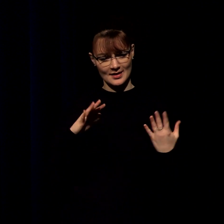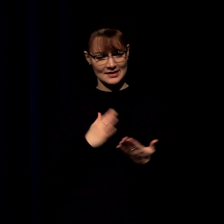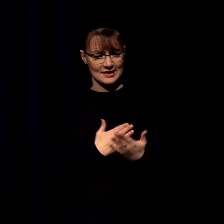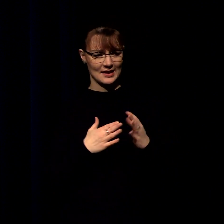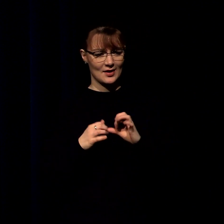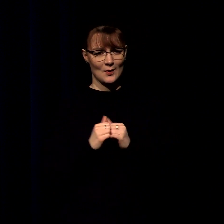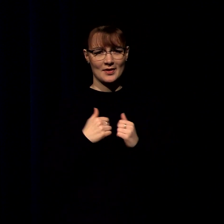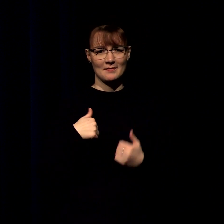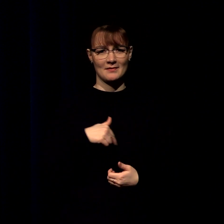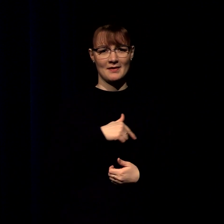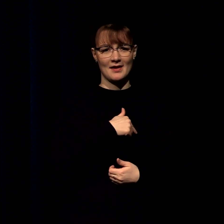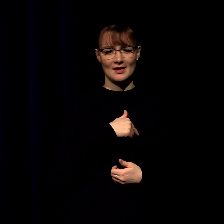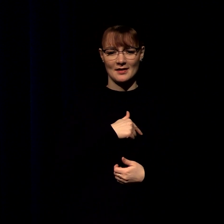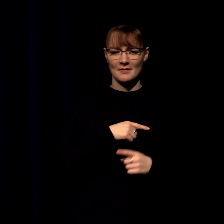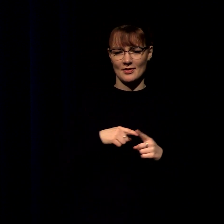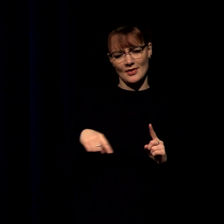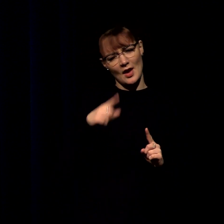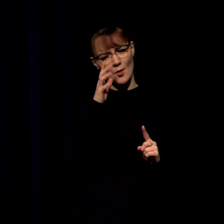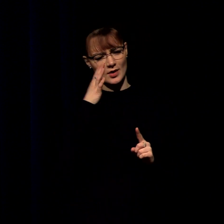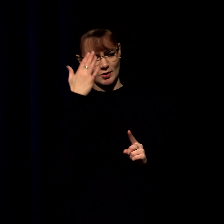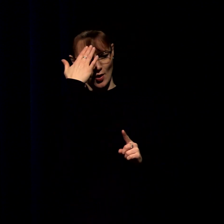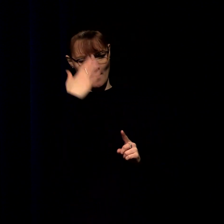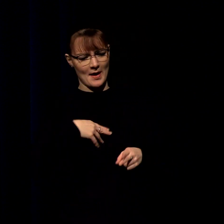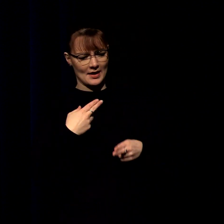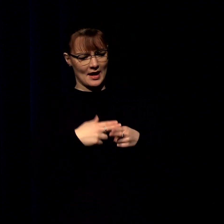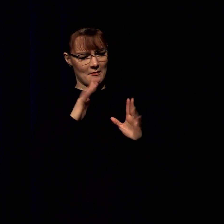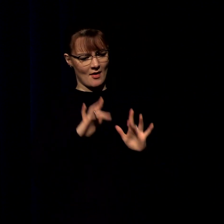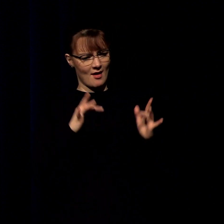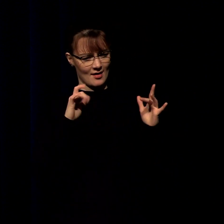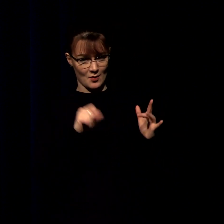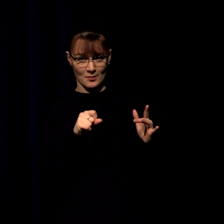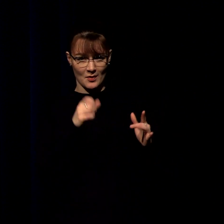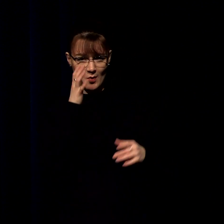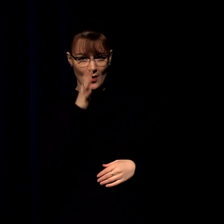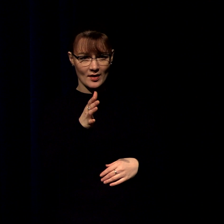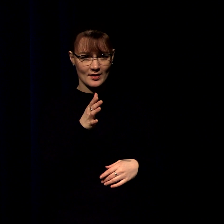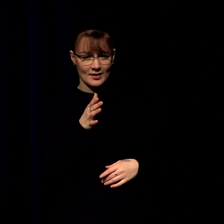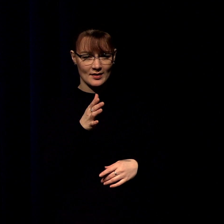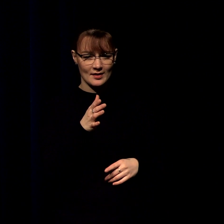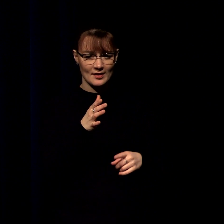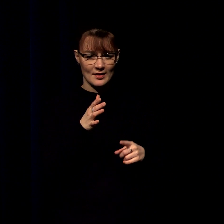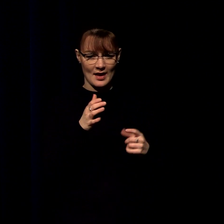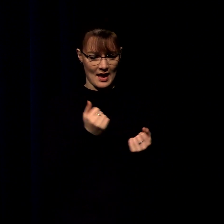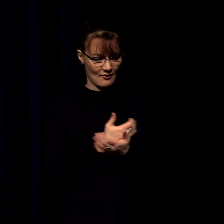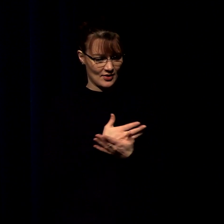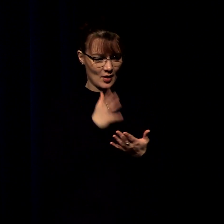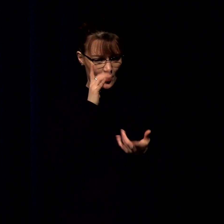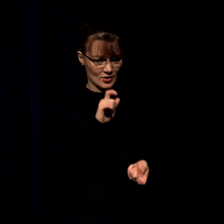they would know my name everything would change.